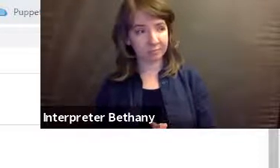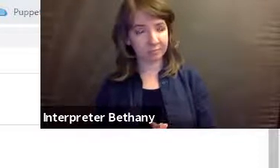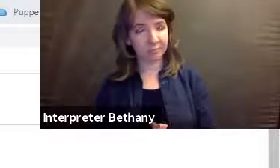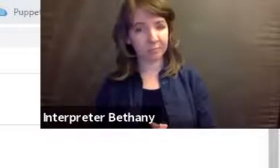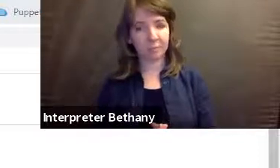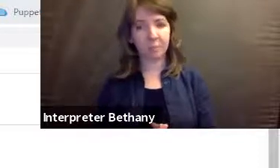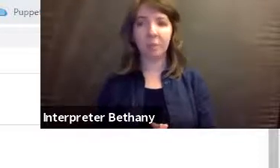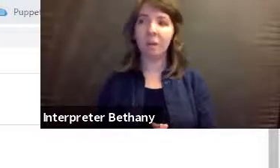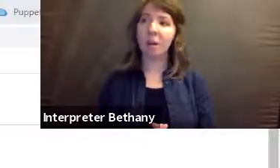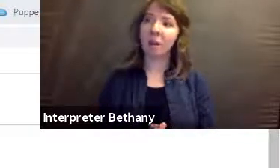Linda Kobashigawa: I'm sure